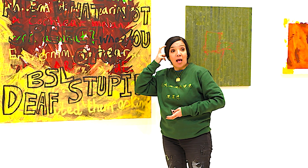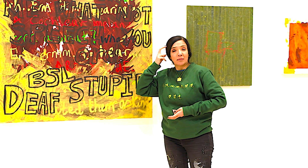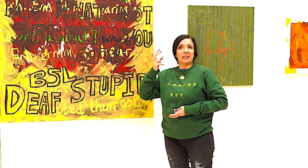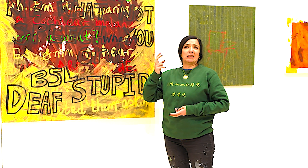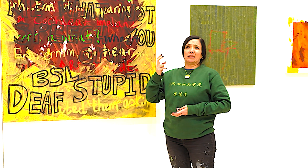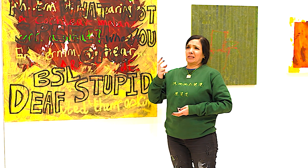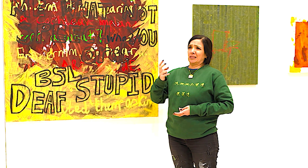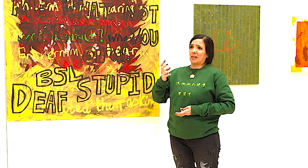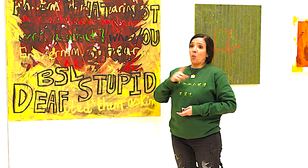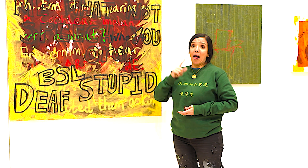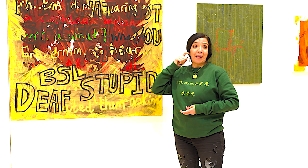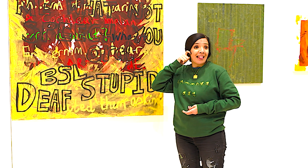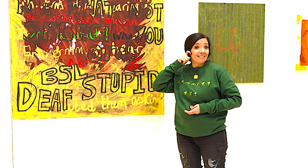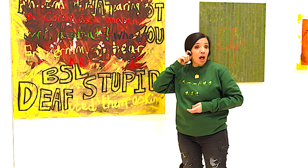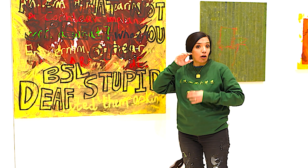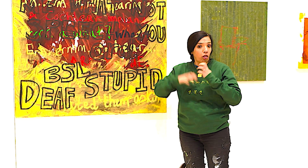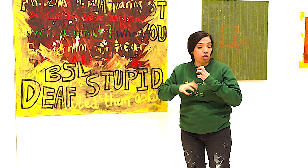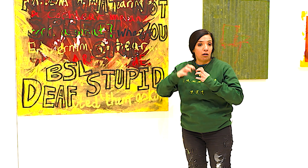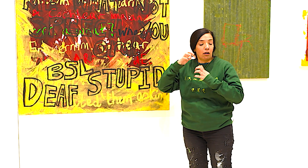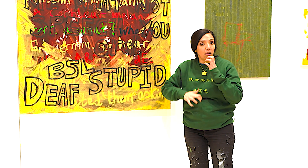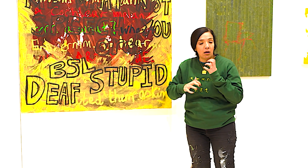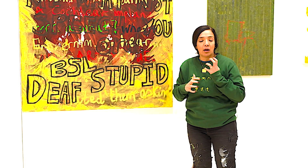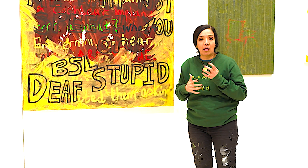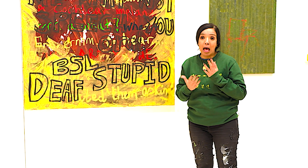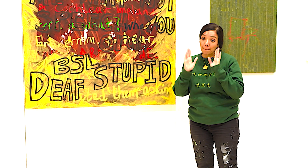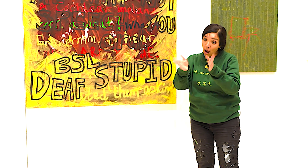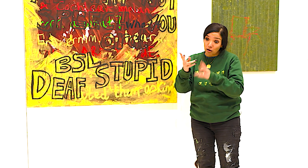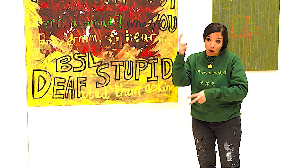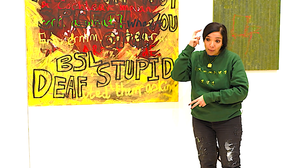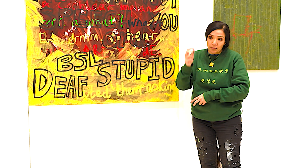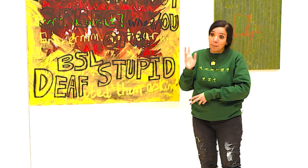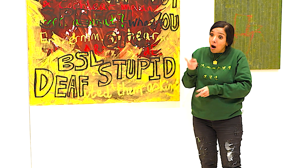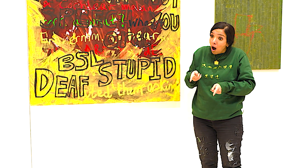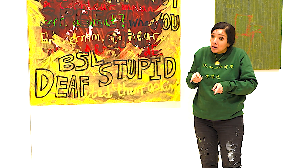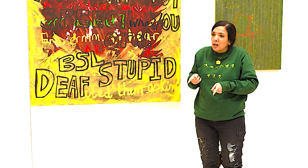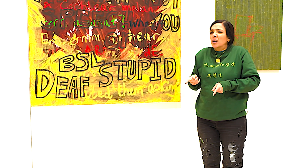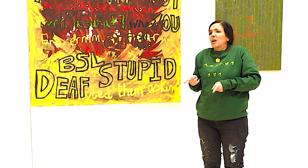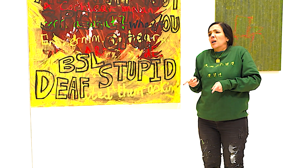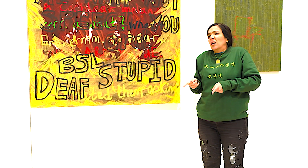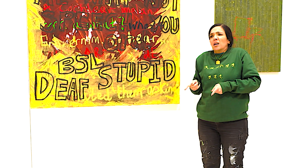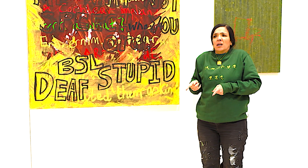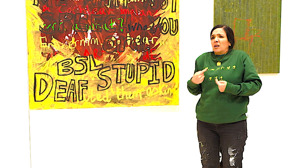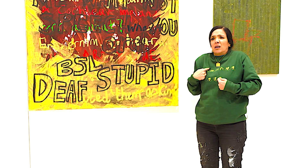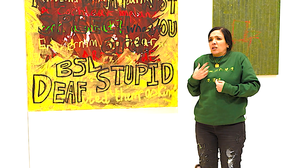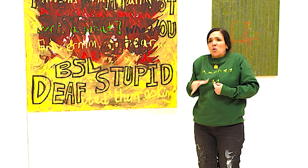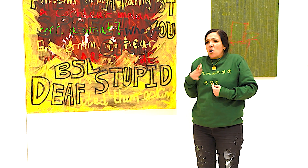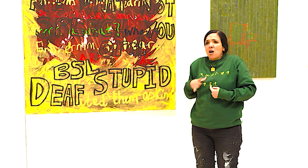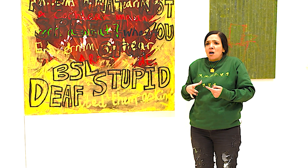or are likely to criticize me about having a cochlear implant. I've had hearing aids in the past, which always break,